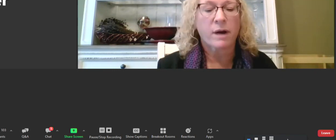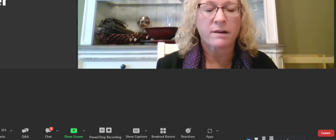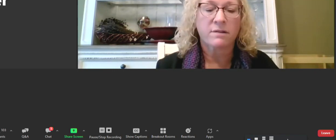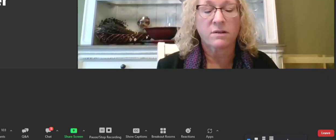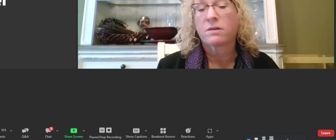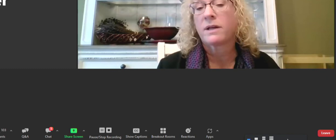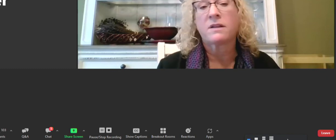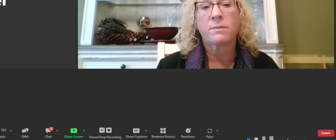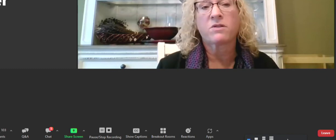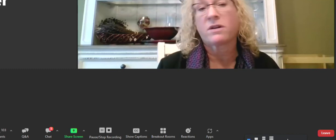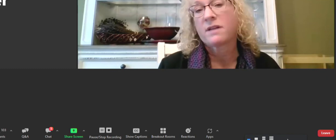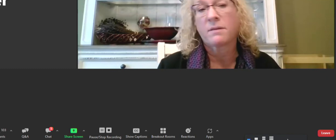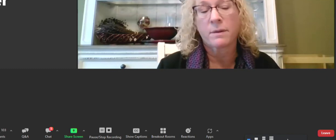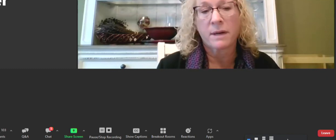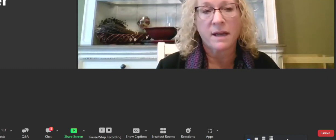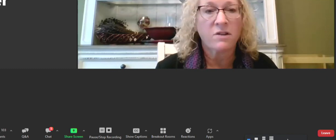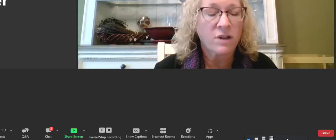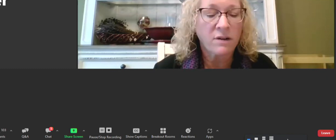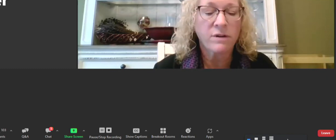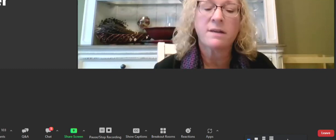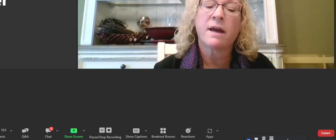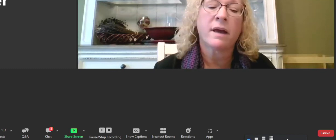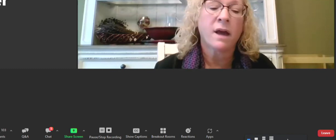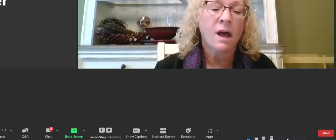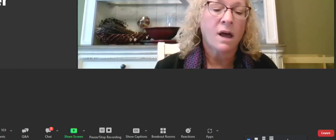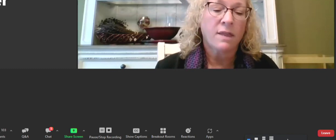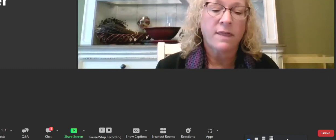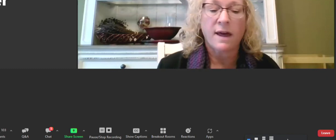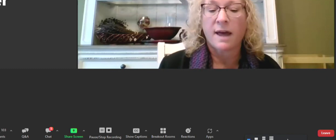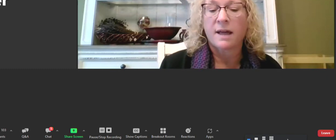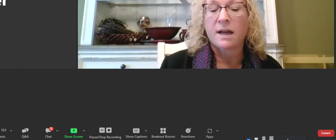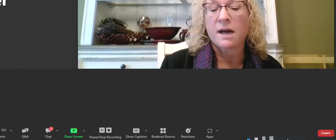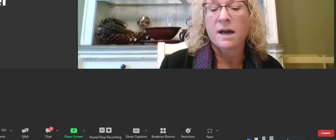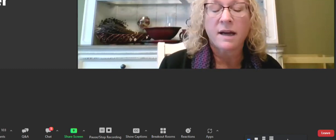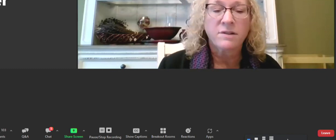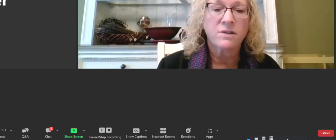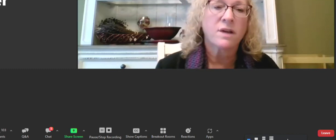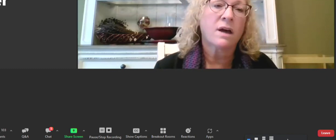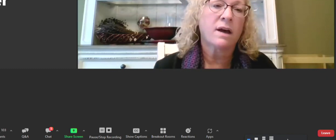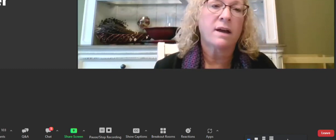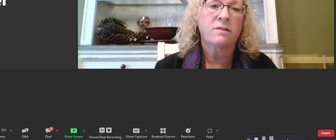practices, so I need to make sure I take my medication every day, that I exercise,